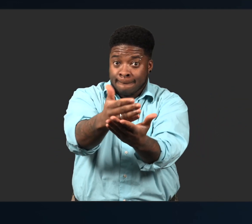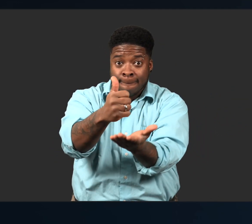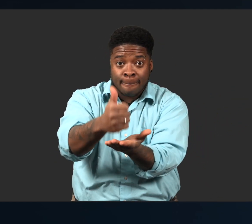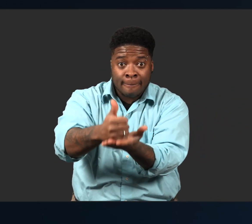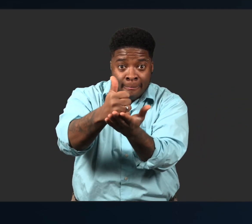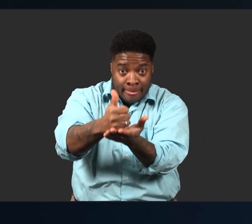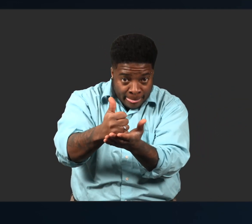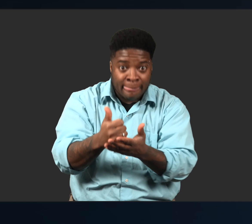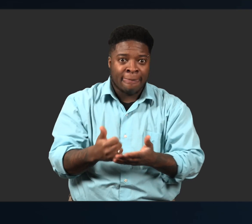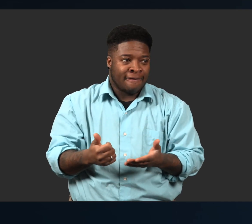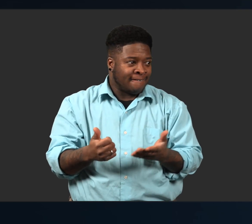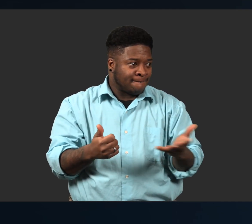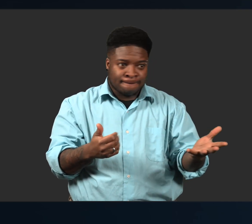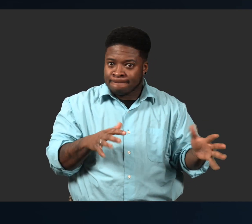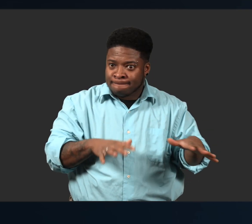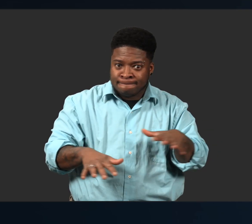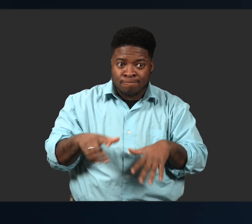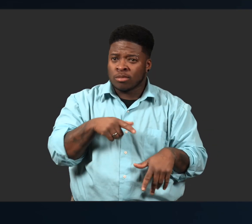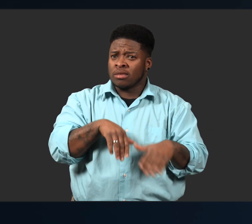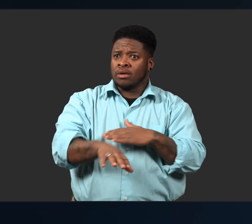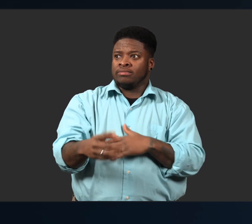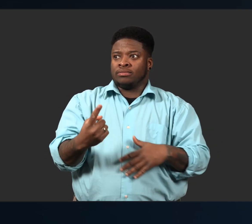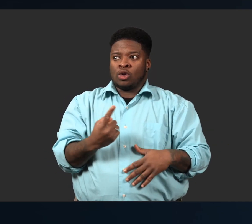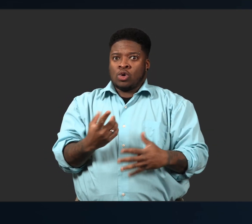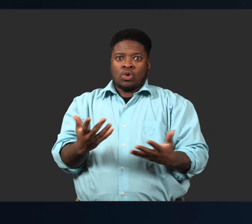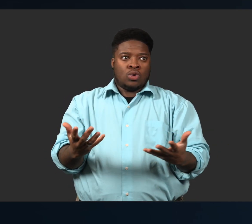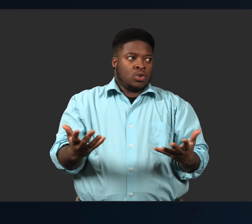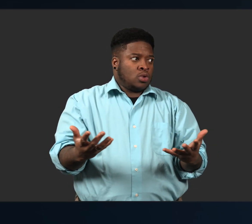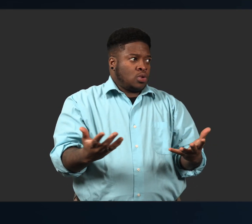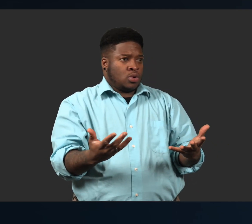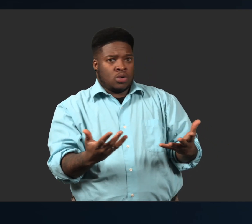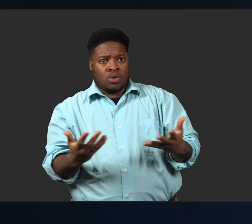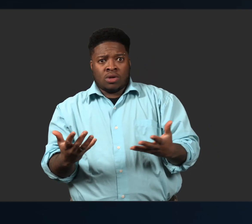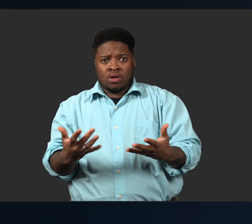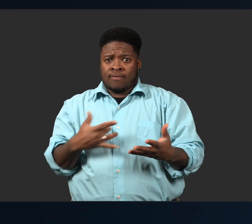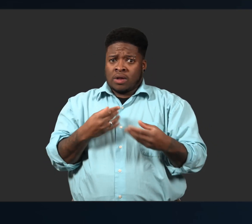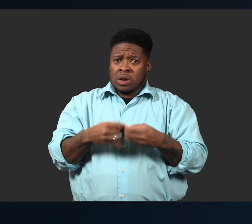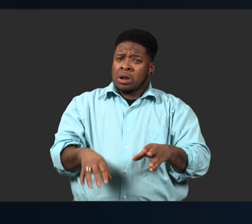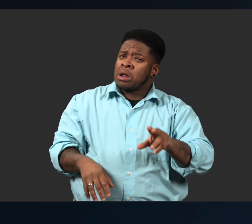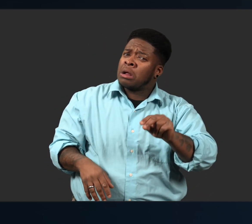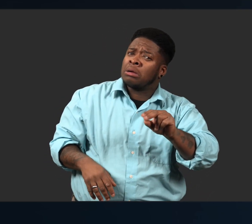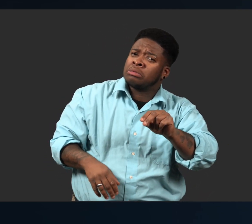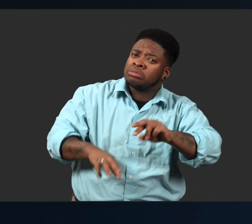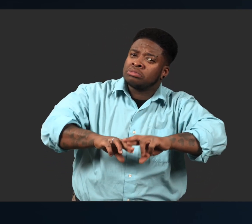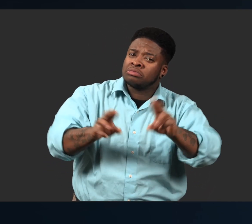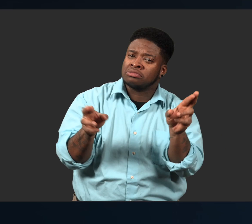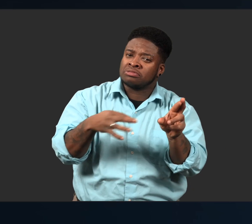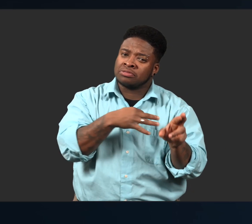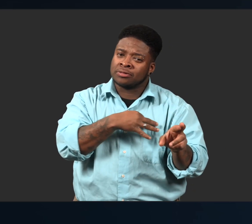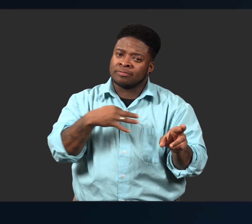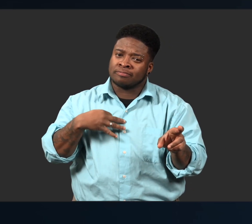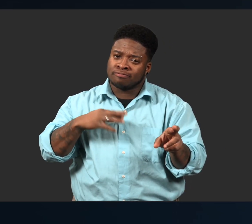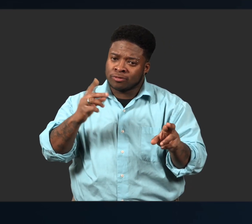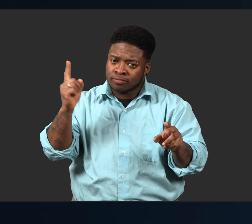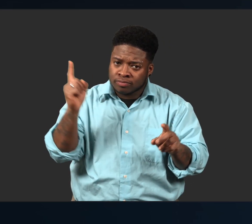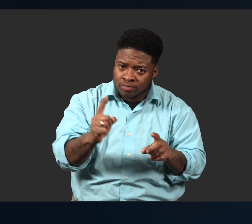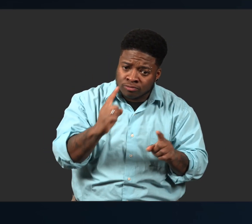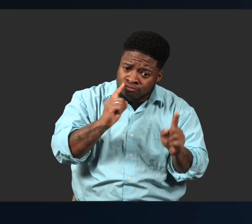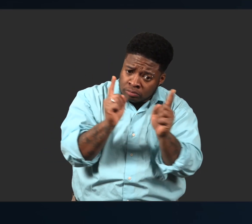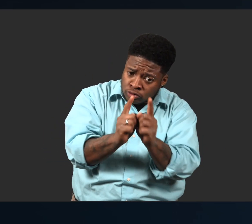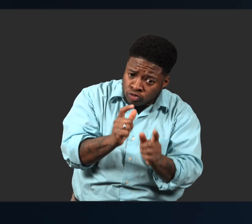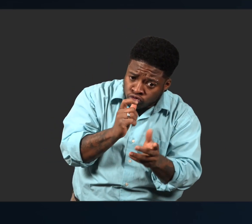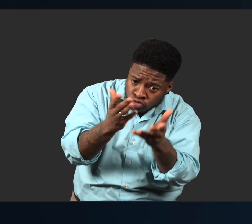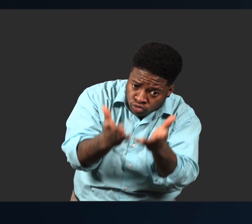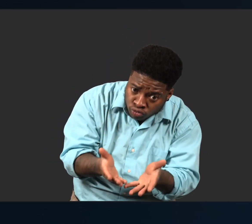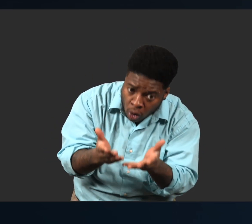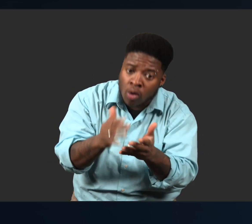Upon arriving at the center, staff are on hand to welcome him and orient him to the facility.